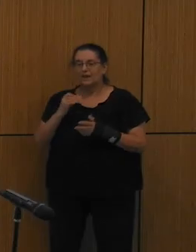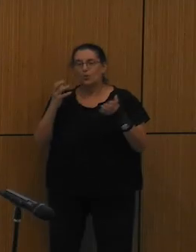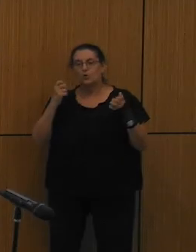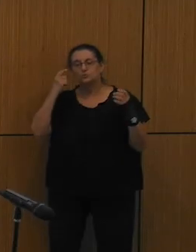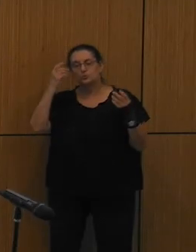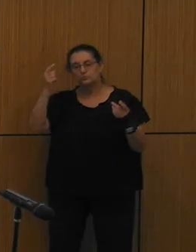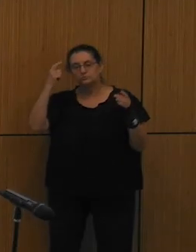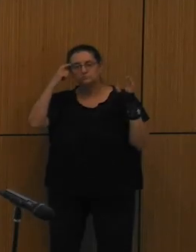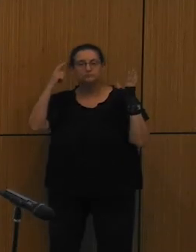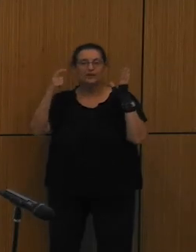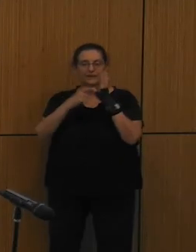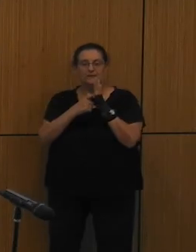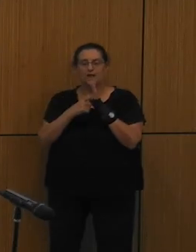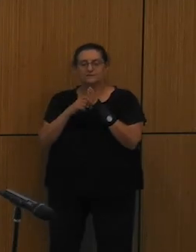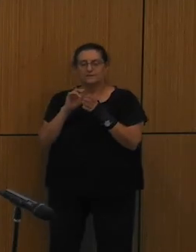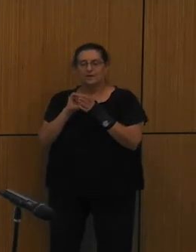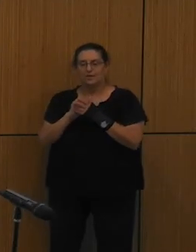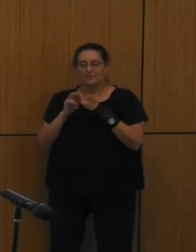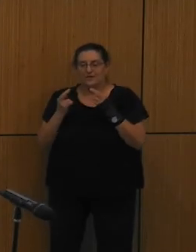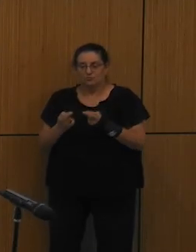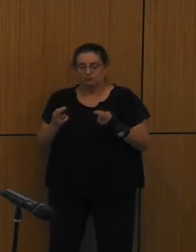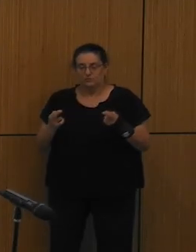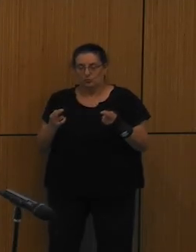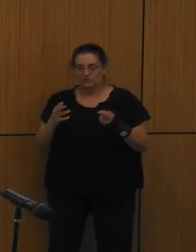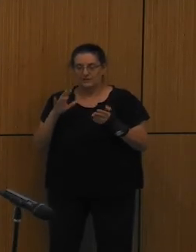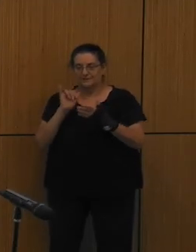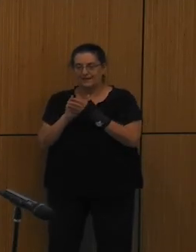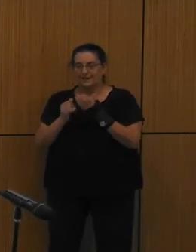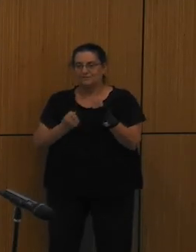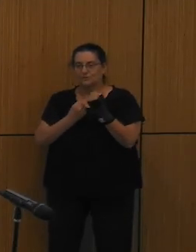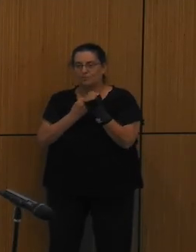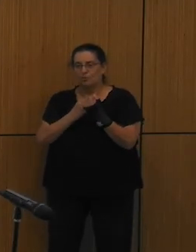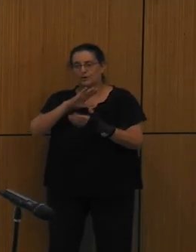the sources that have supported all of this research. Right. The med schools,